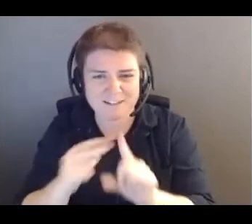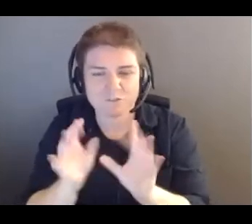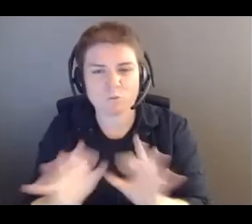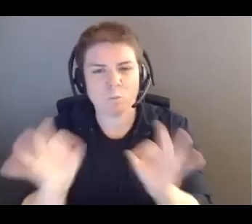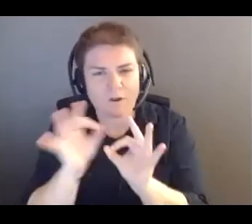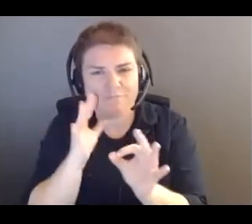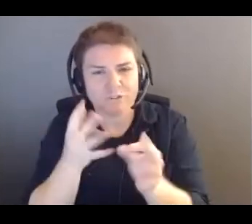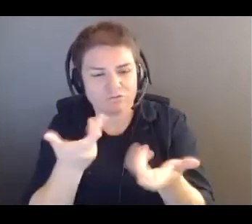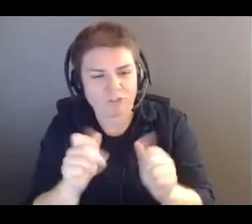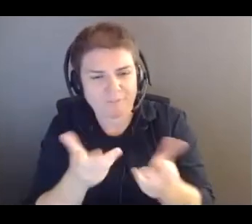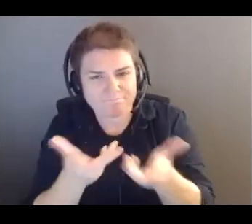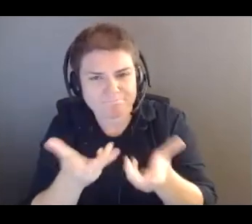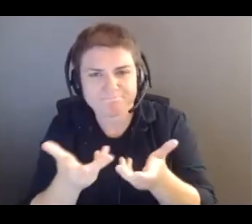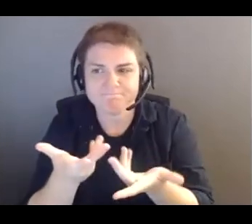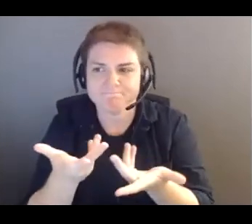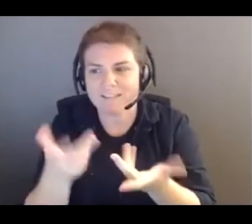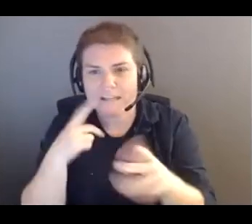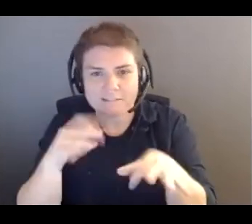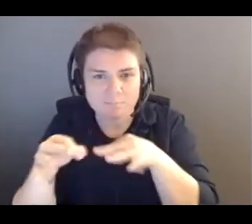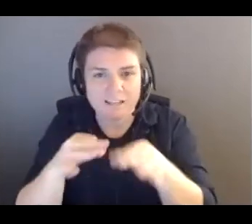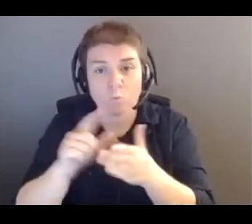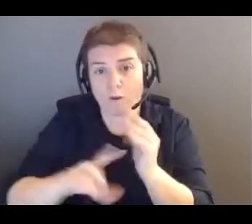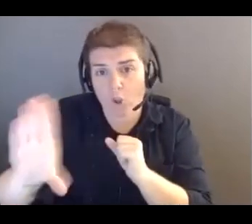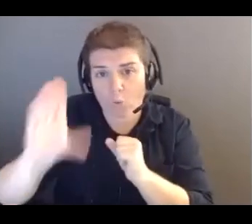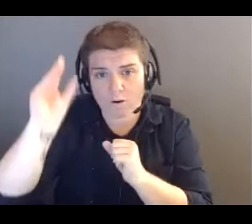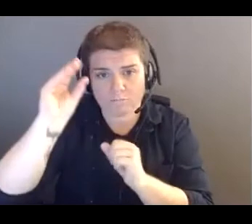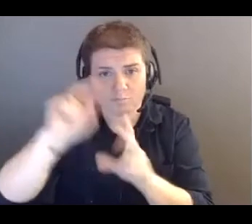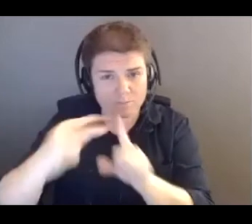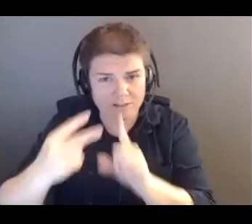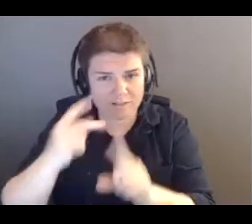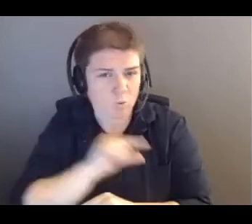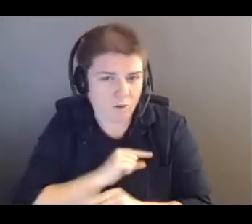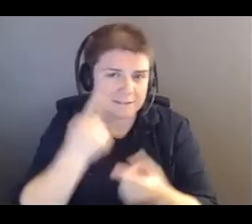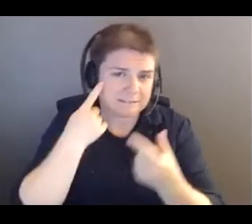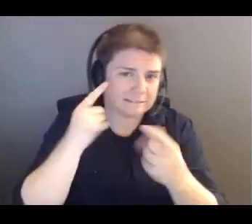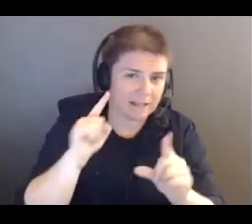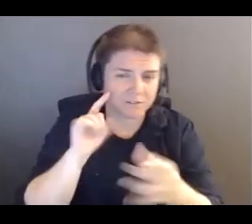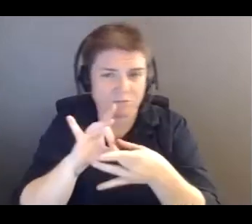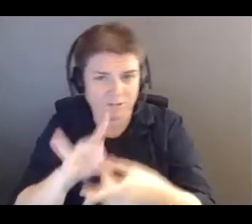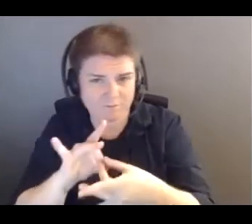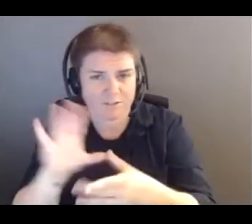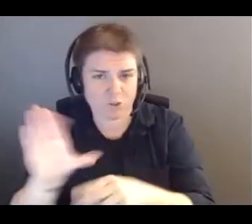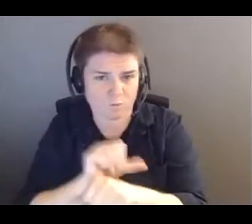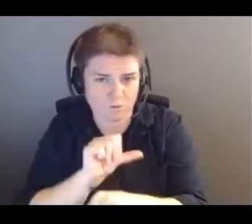how you consider things like quality, success, or relevance in your work. Ensure that you've